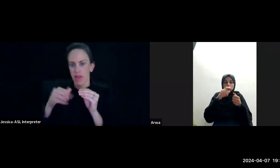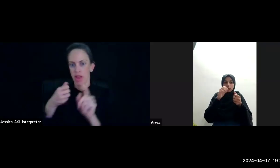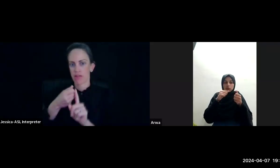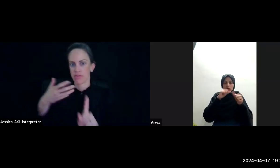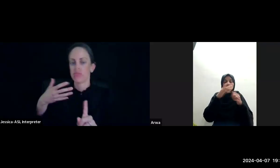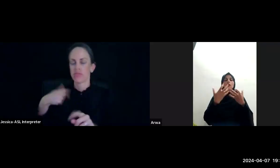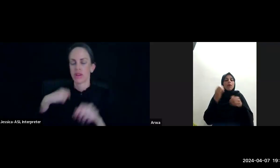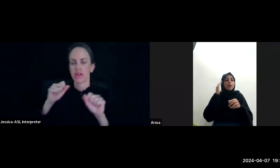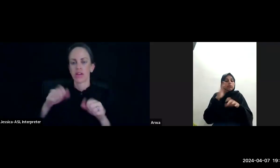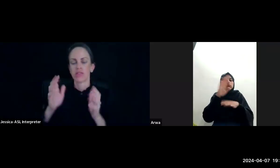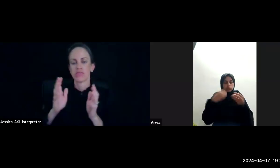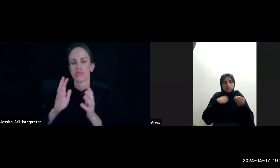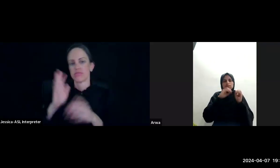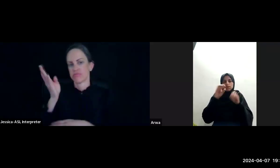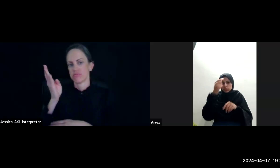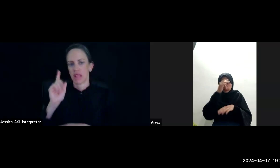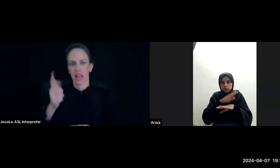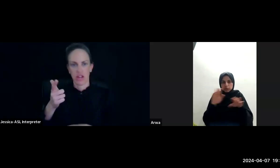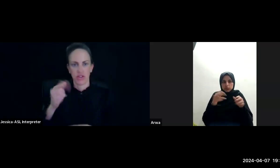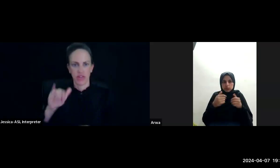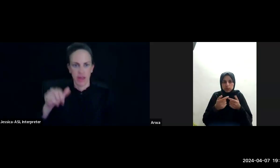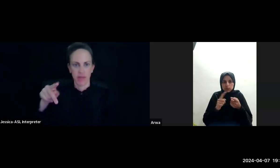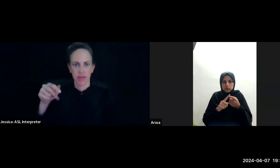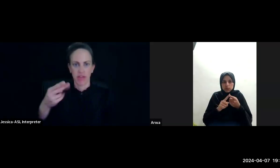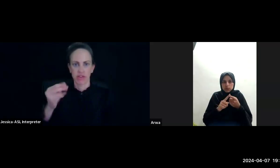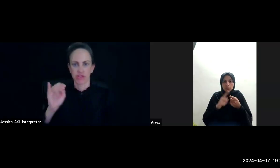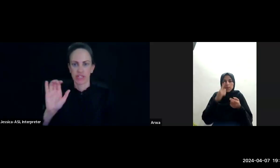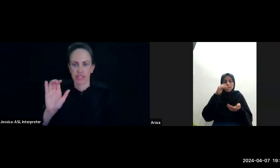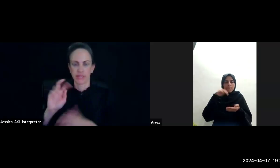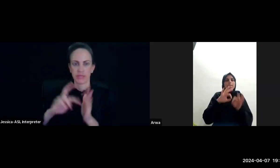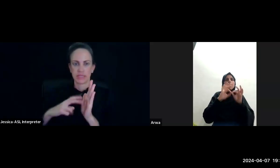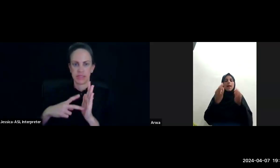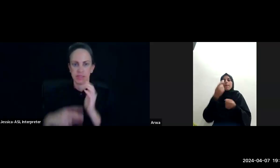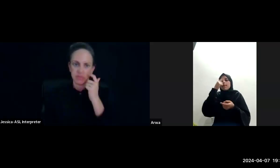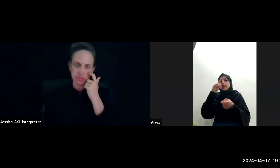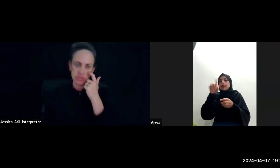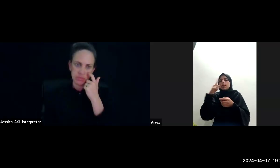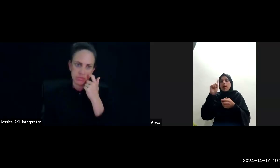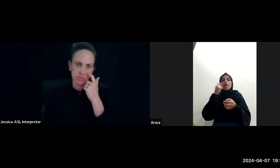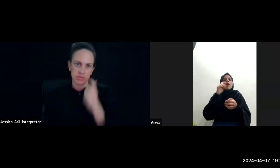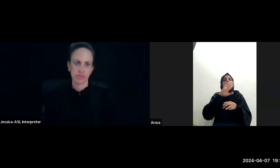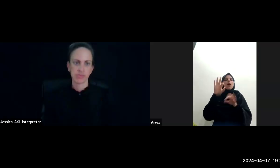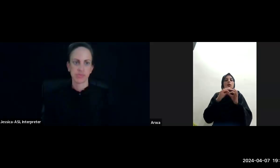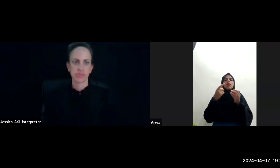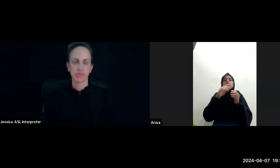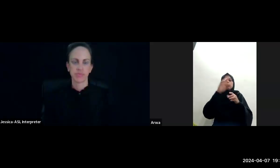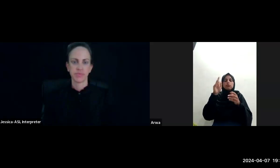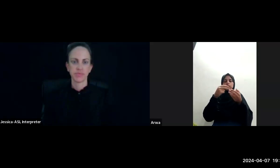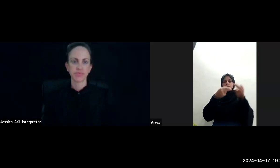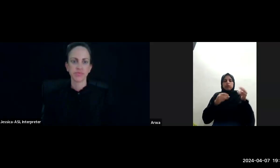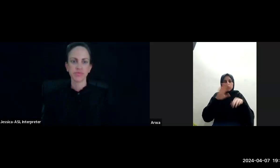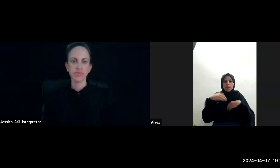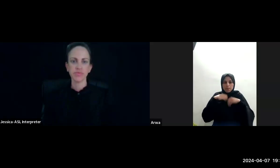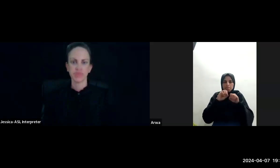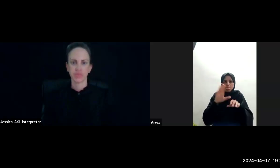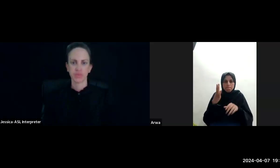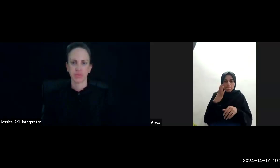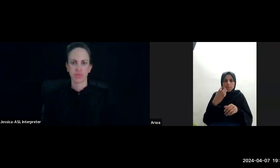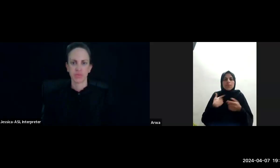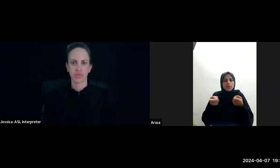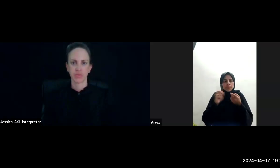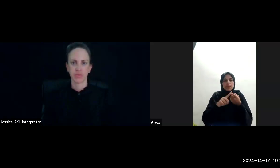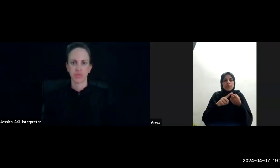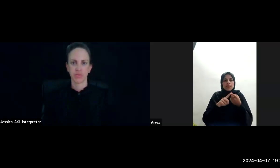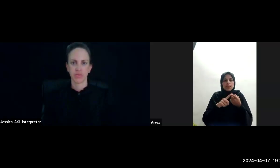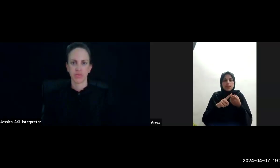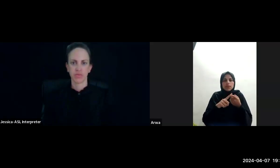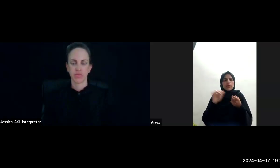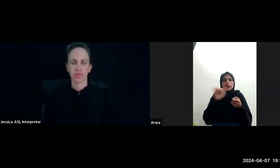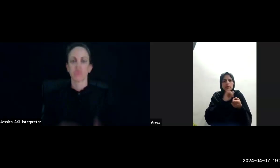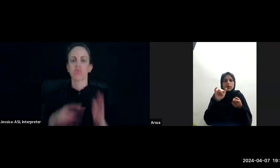pathogen or variant of unknown significance and so on. Now so therefore it's same her pedigree